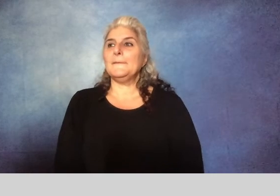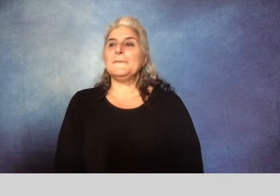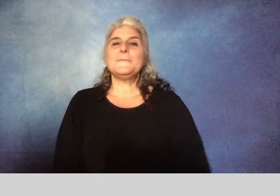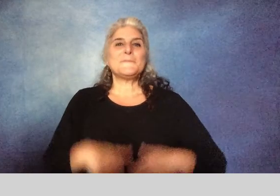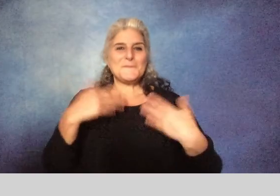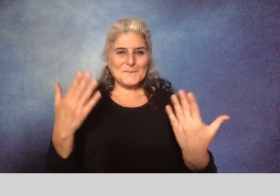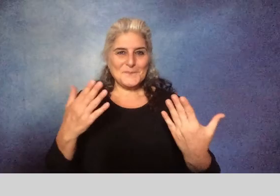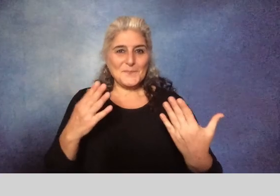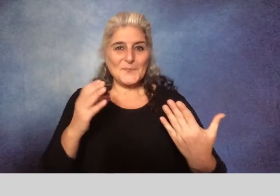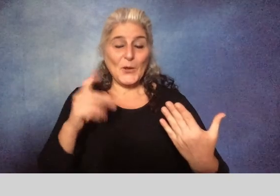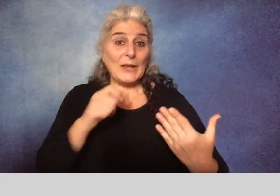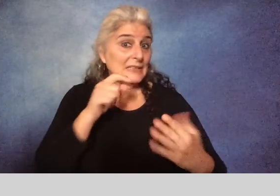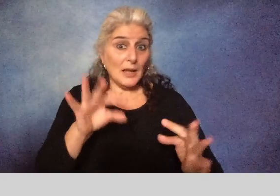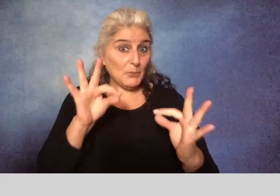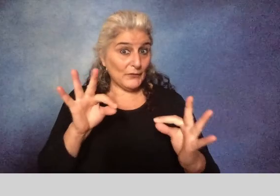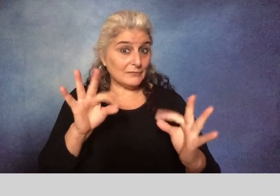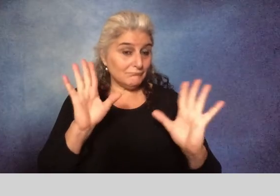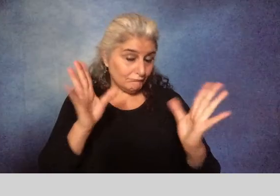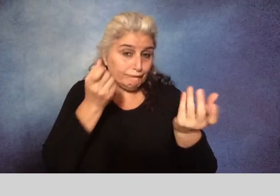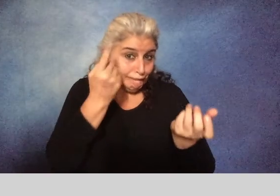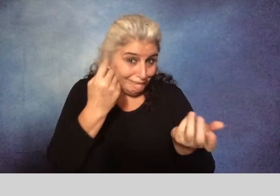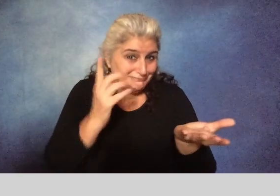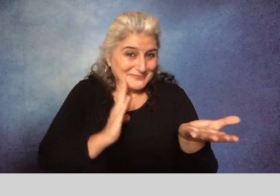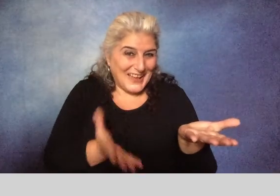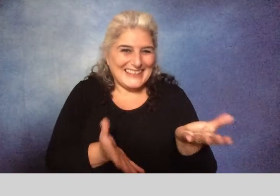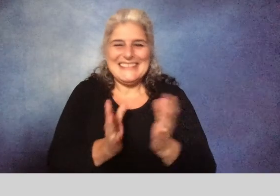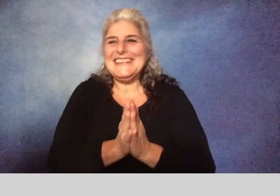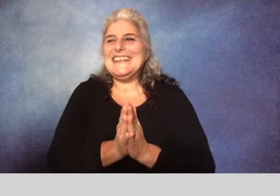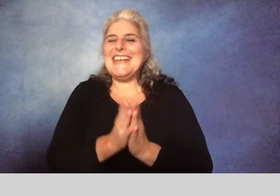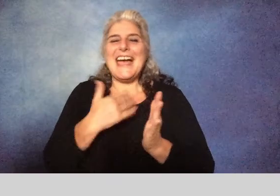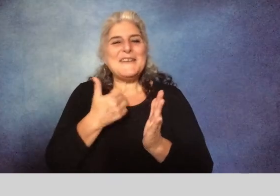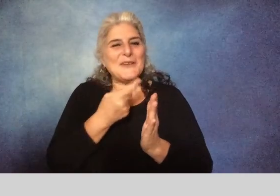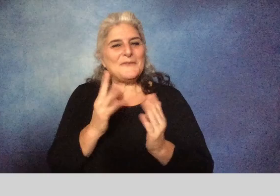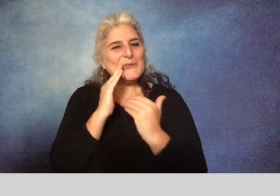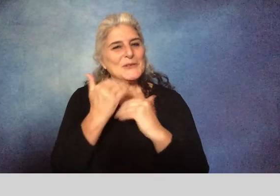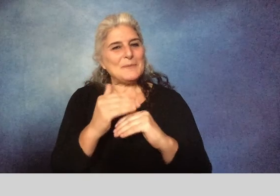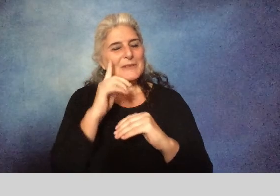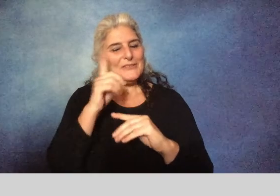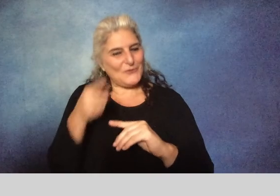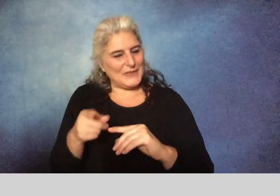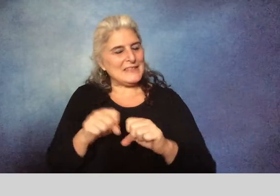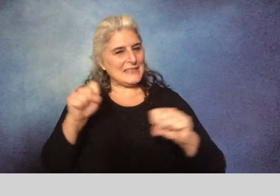Now that you've seen how it works, I want to note that there are a few limitations to the recommendation system.